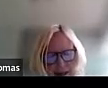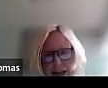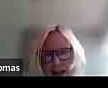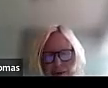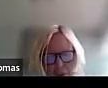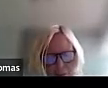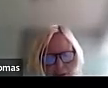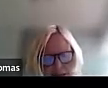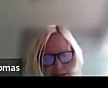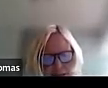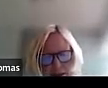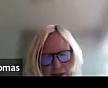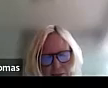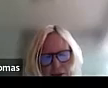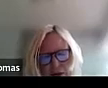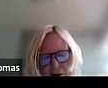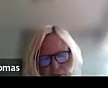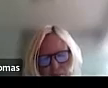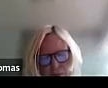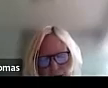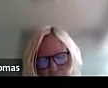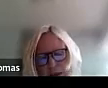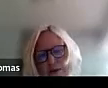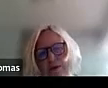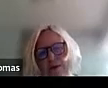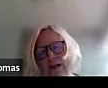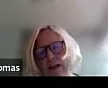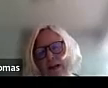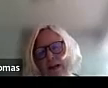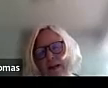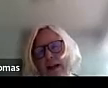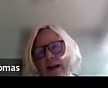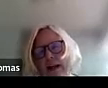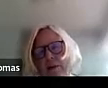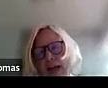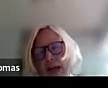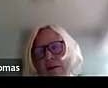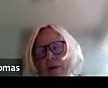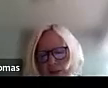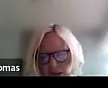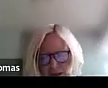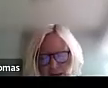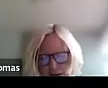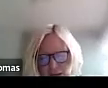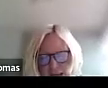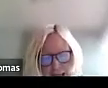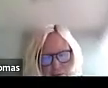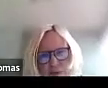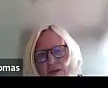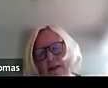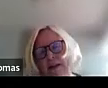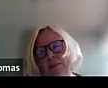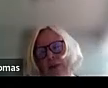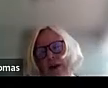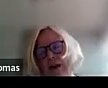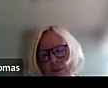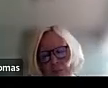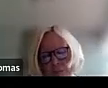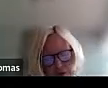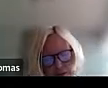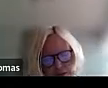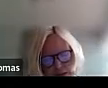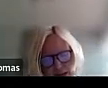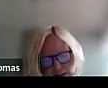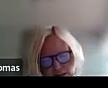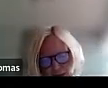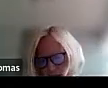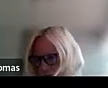a proper clinic, and it is a proper clinic. We're not signposting into healthcare. We're taking healthcare out to provide opportunistic access.